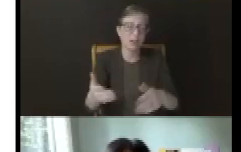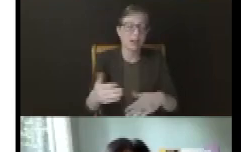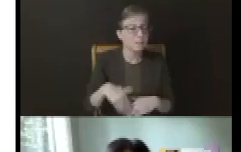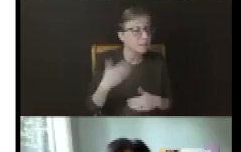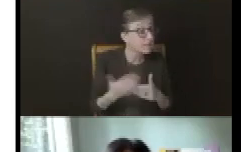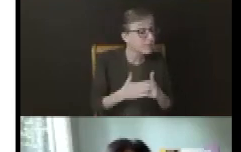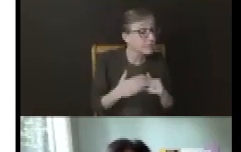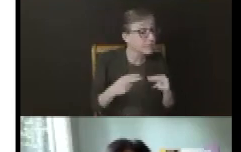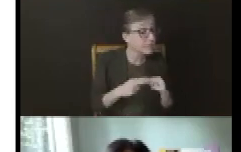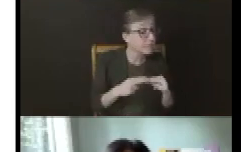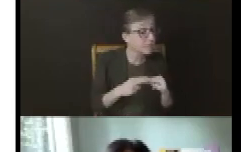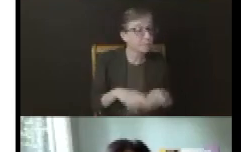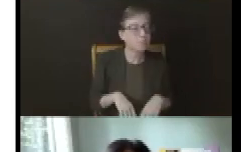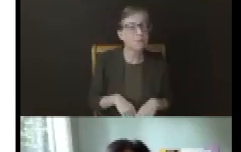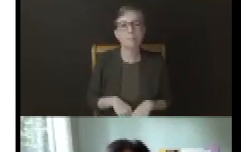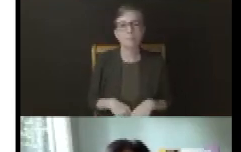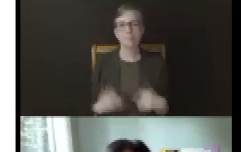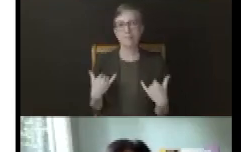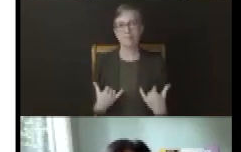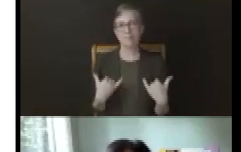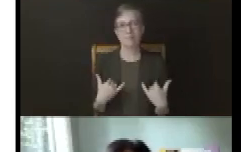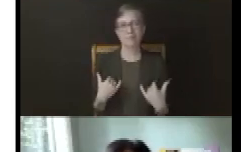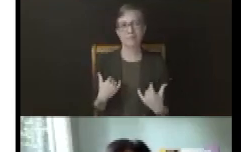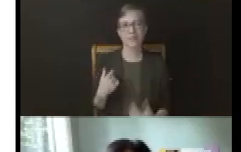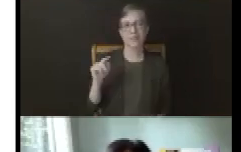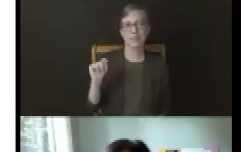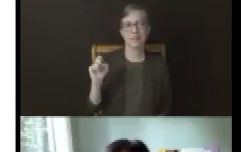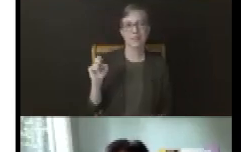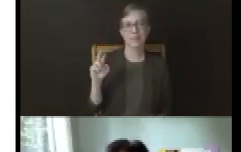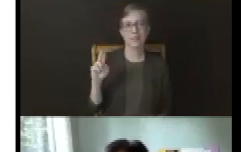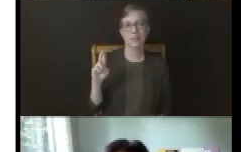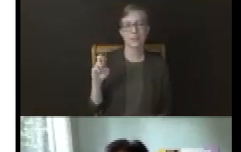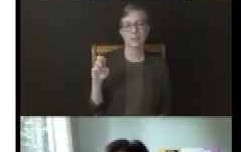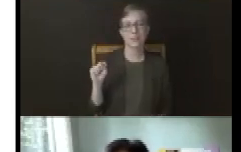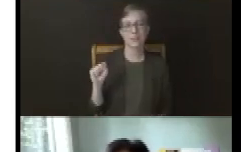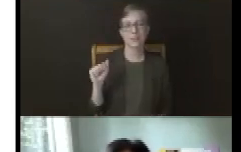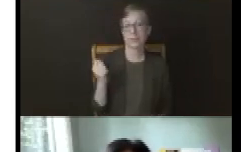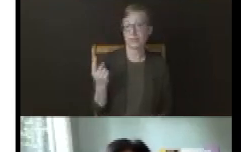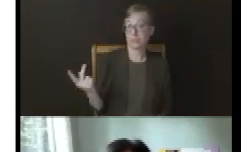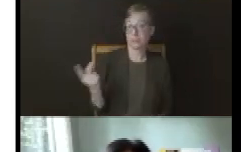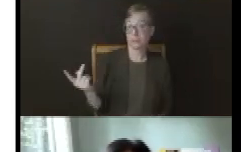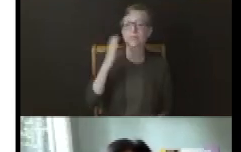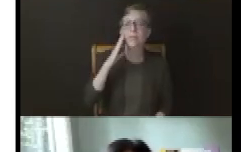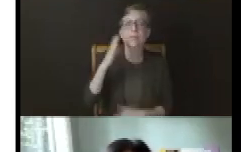Teresa and I are going to share a little bit of the background on